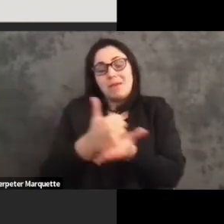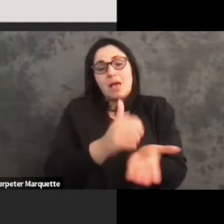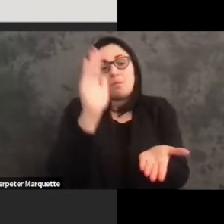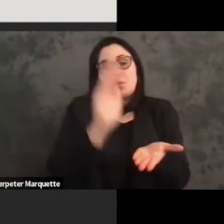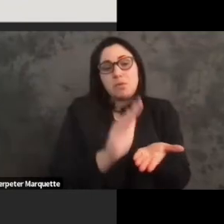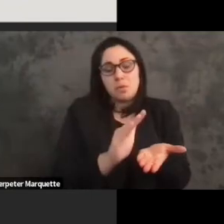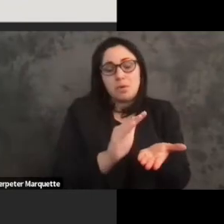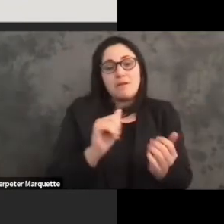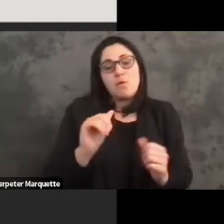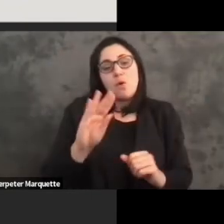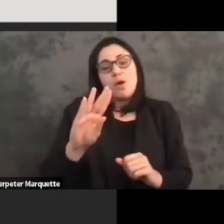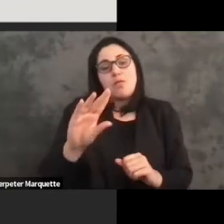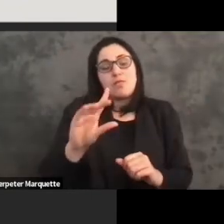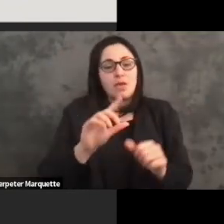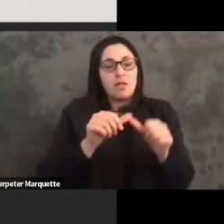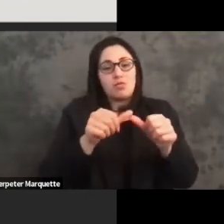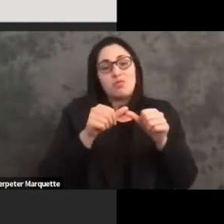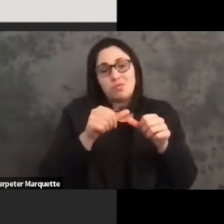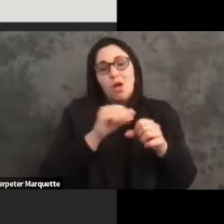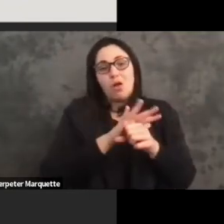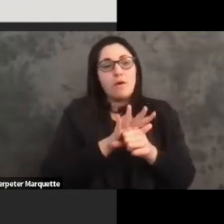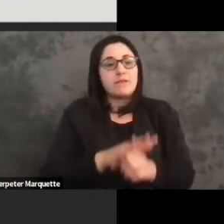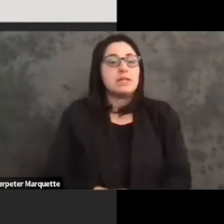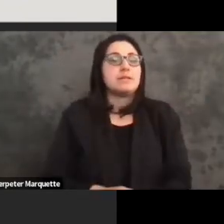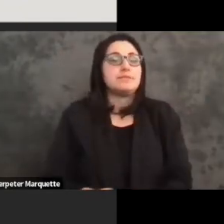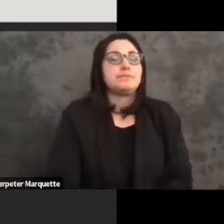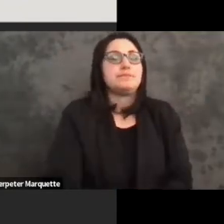to make sure there isn't another easily fixable problem that's contributing to your symptoms.